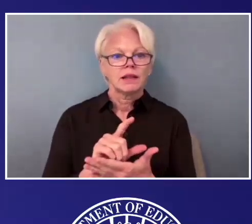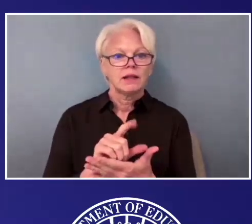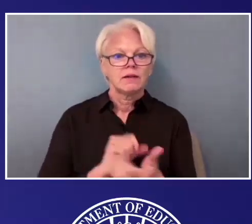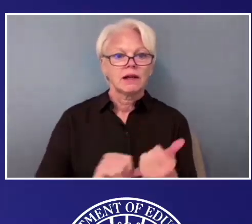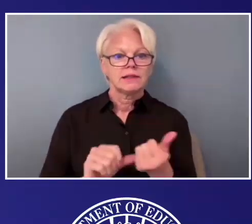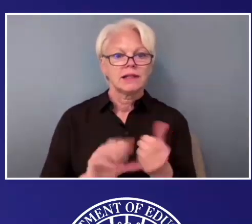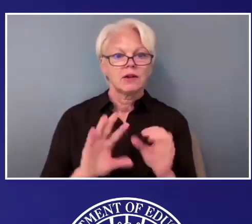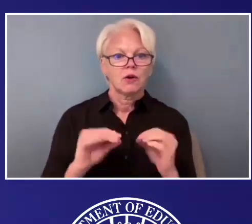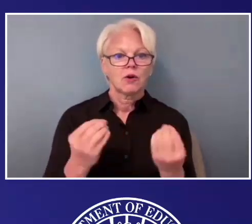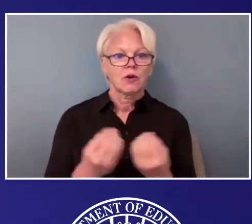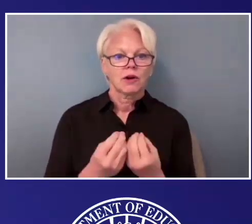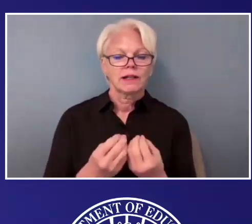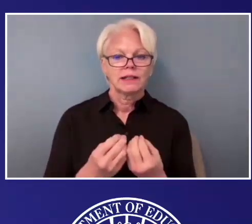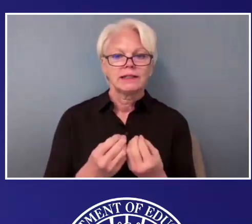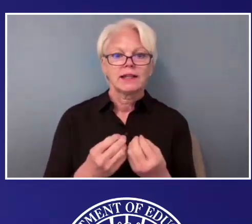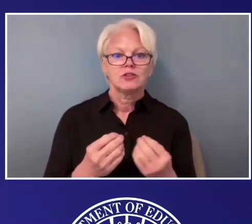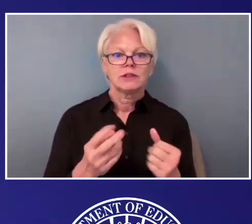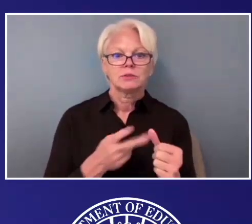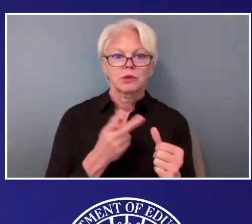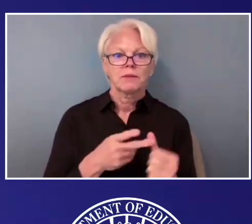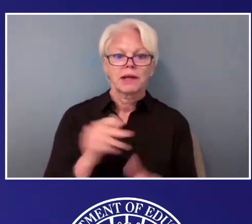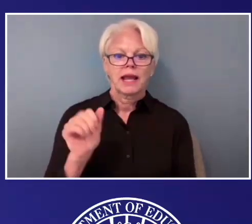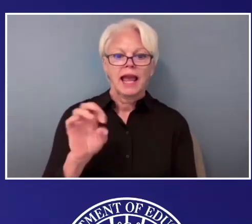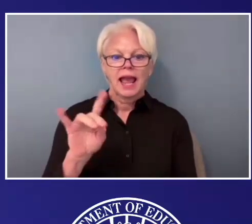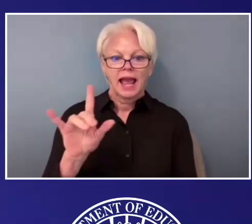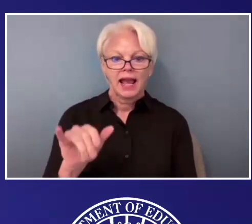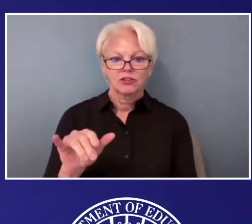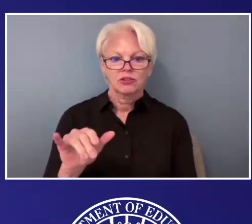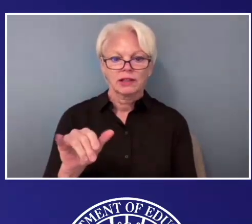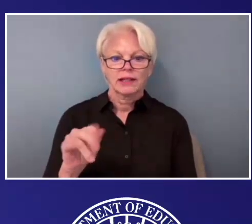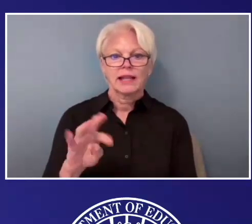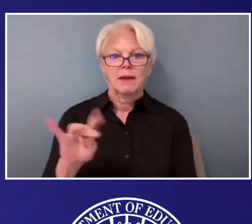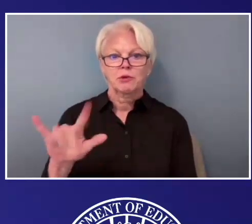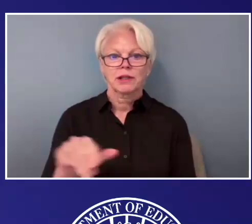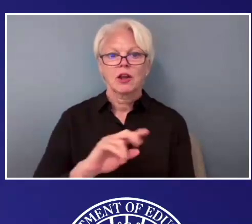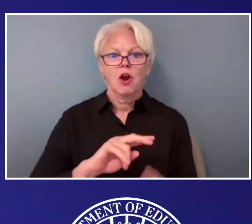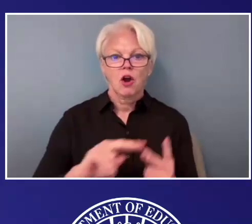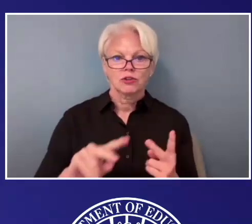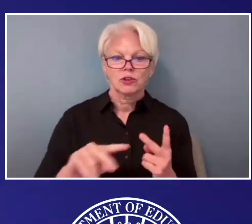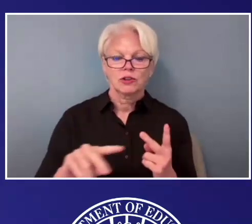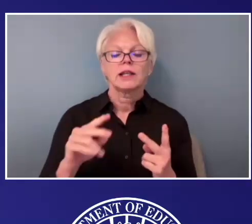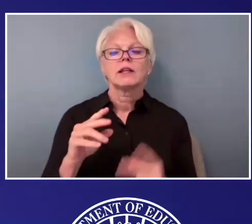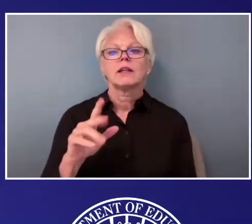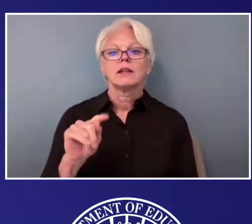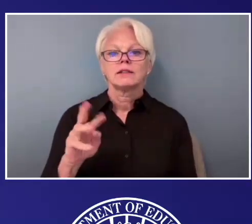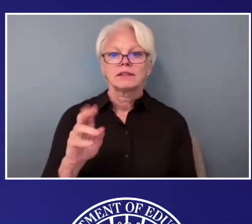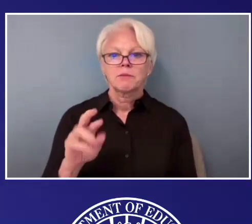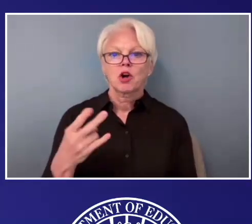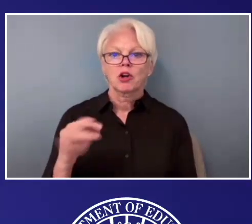primary? Ashley Naporlee. Alternate? Tamar Hoffman. Student loan servicers,